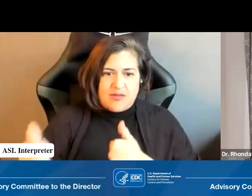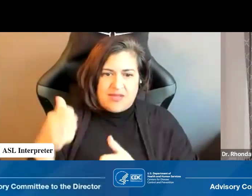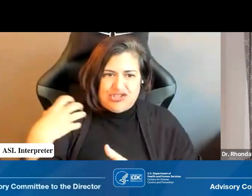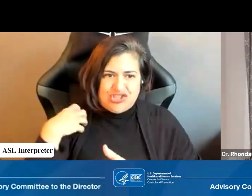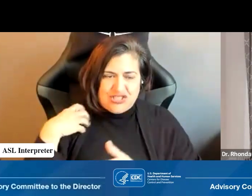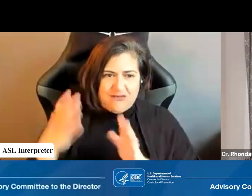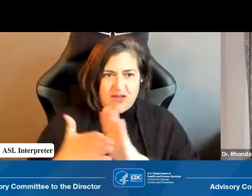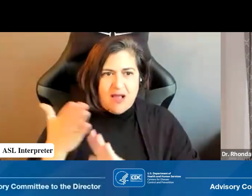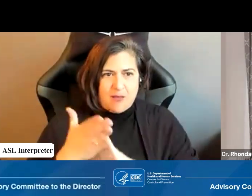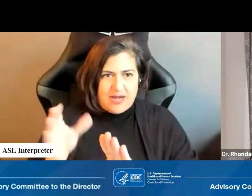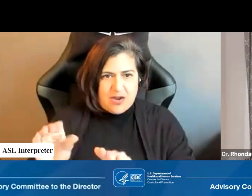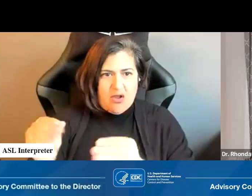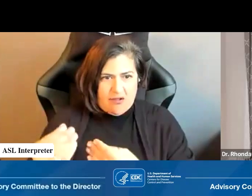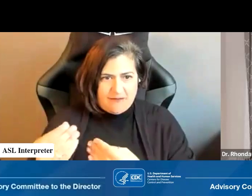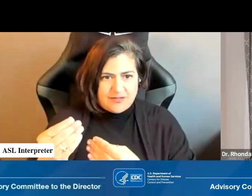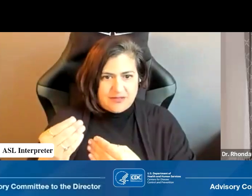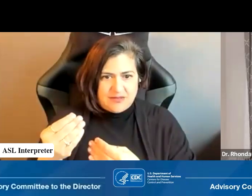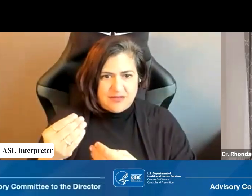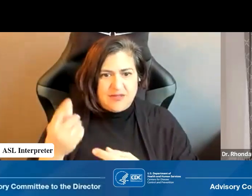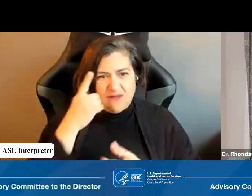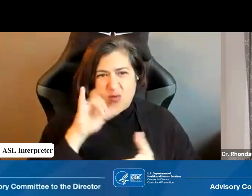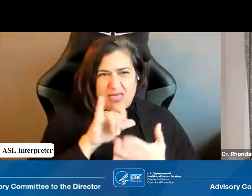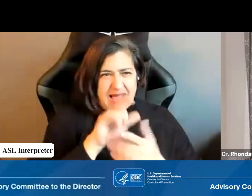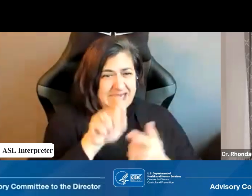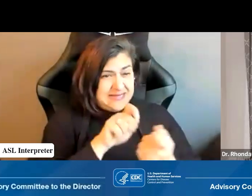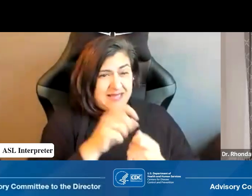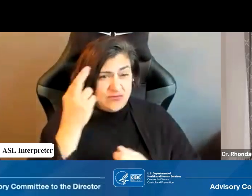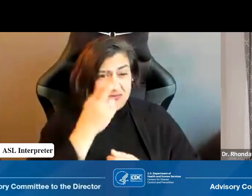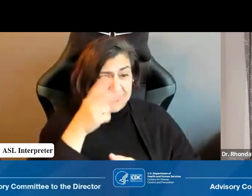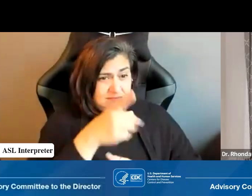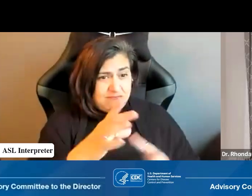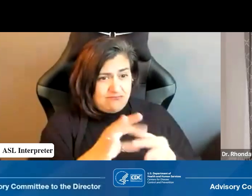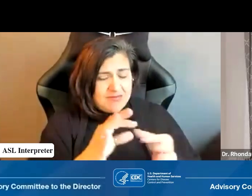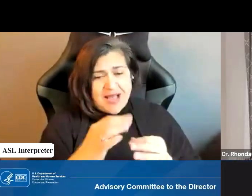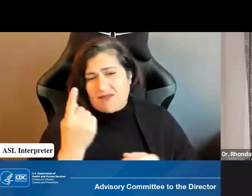And for exactly what you said, I mean, I've always argued that we had to lead